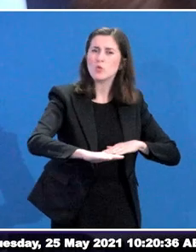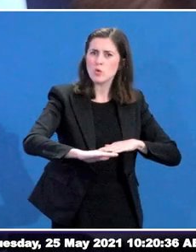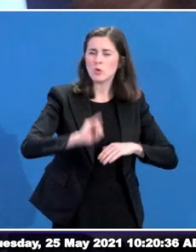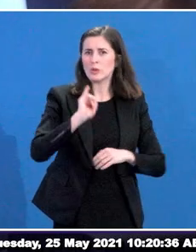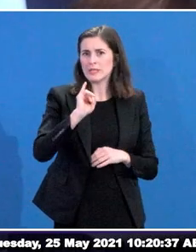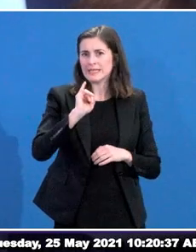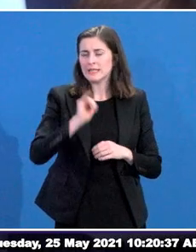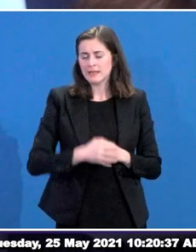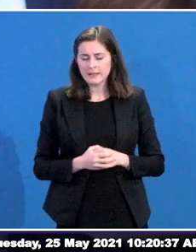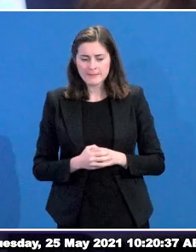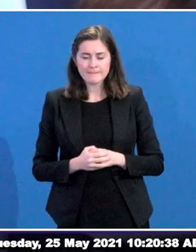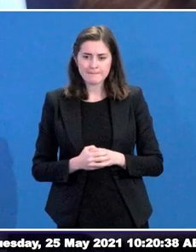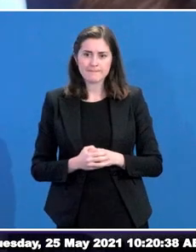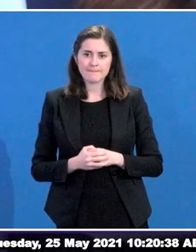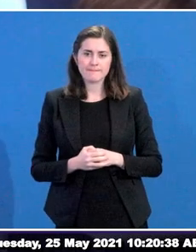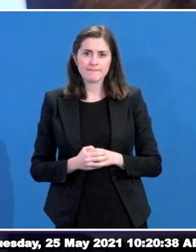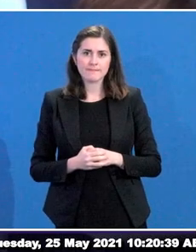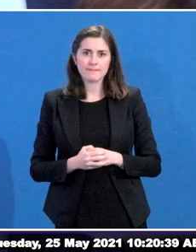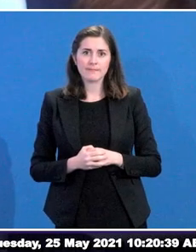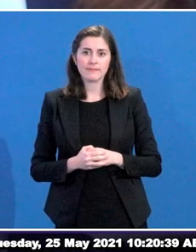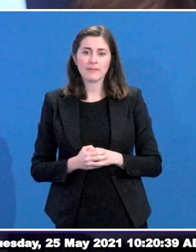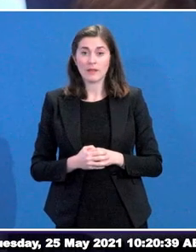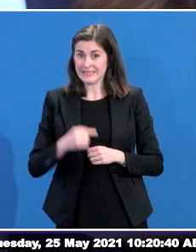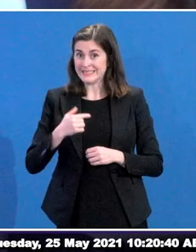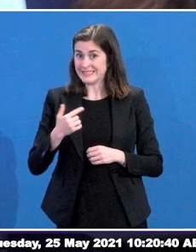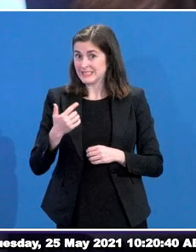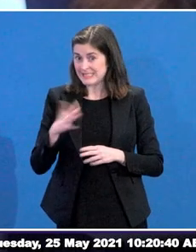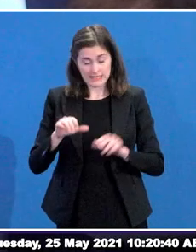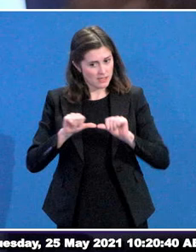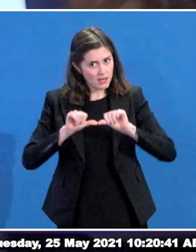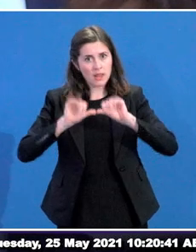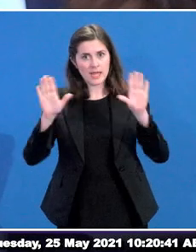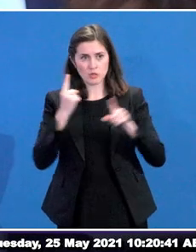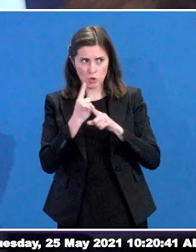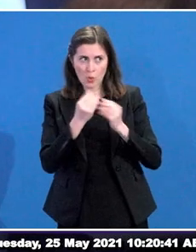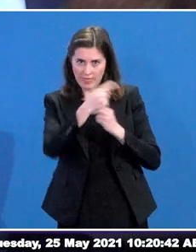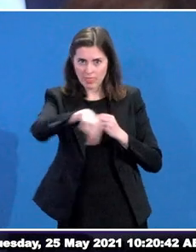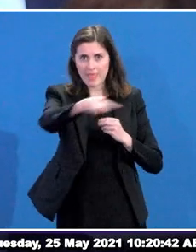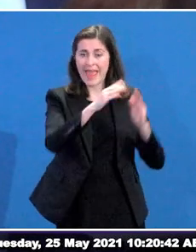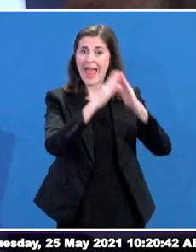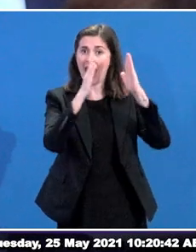But what was made explicitly clear was that we were not to get,